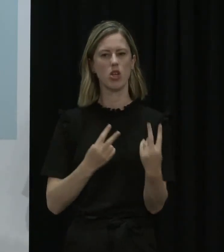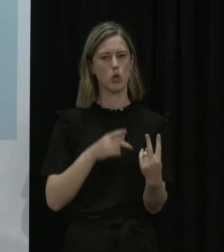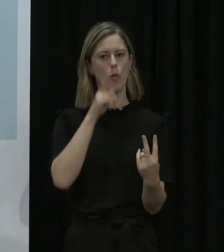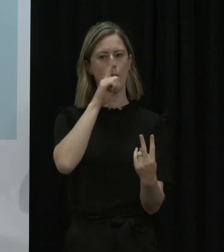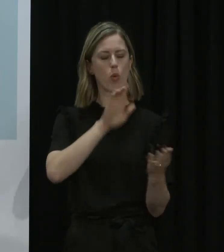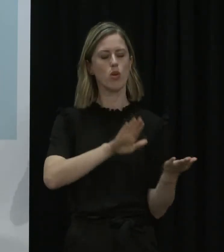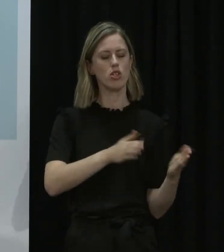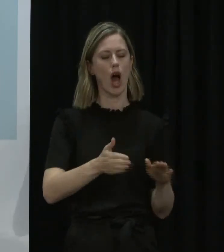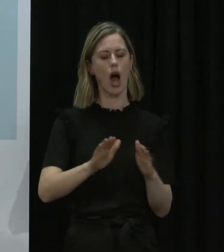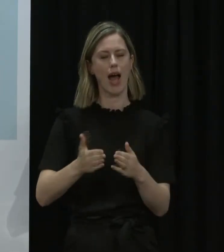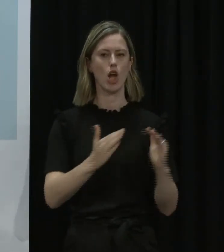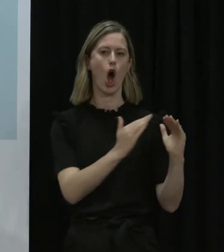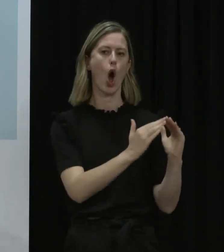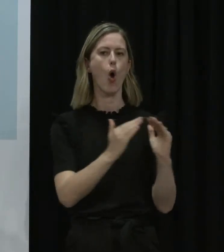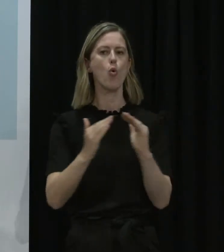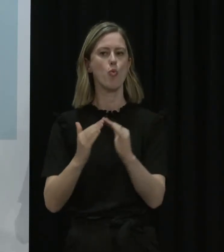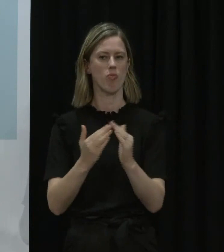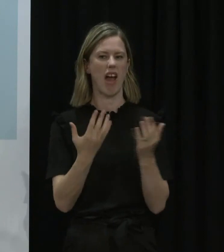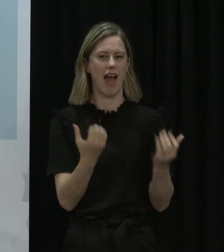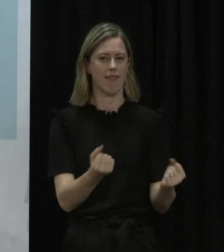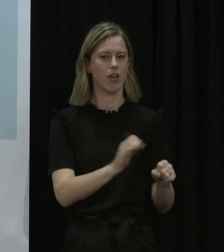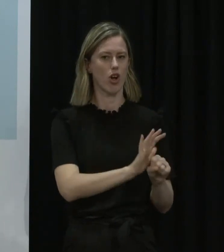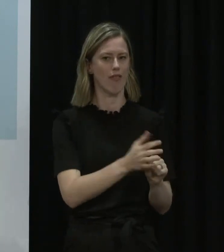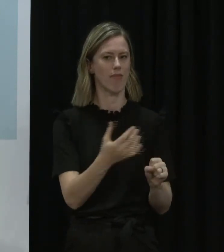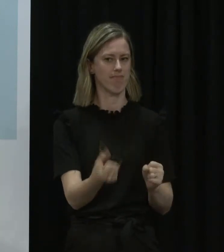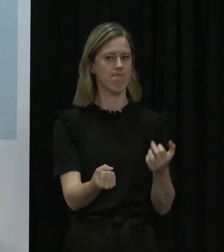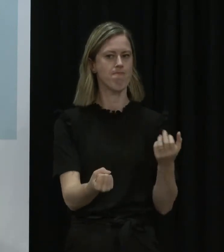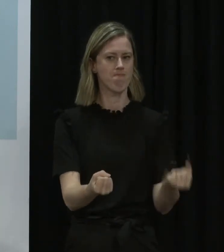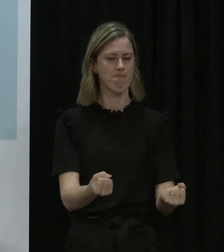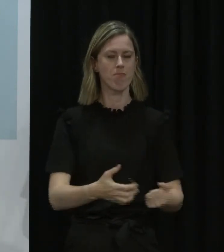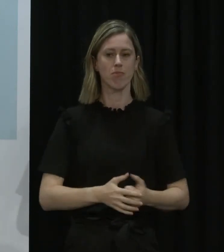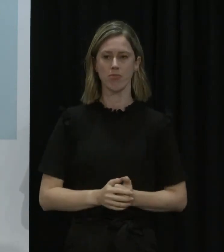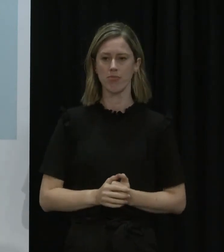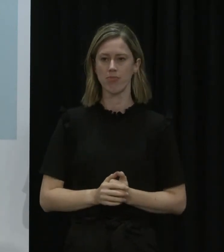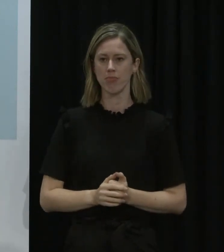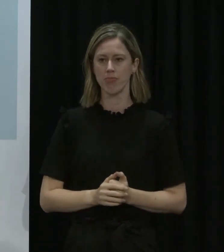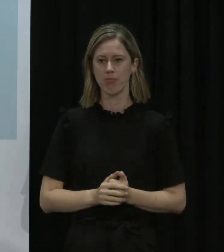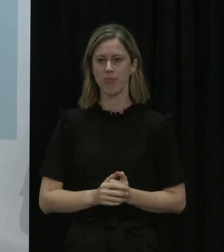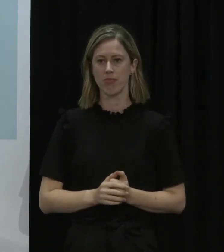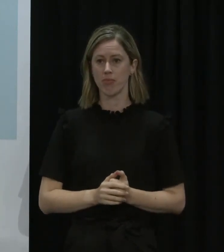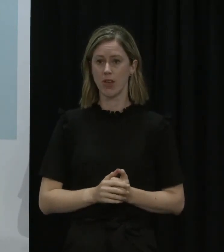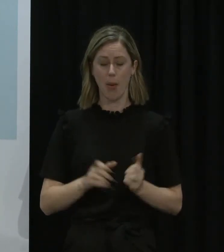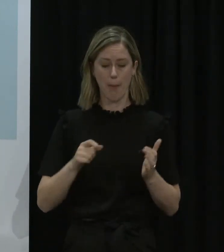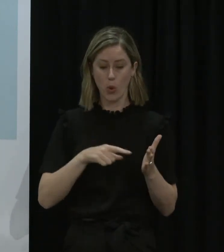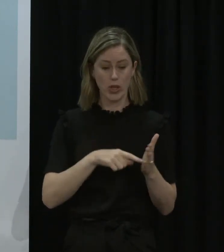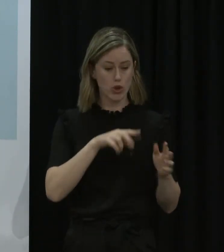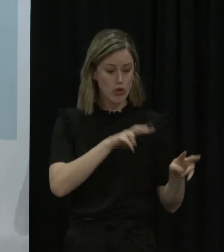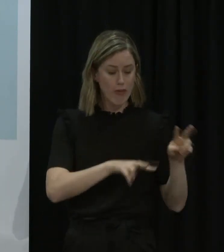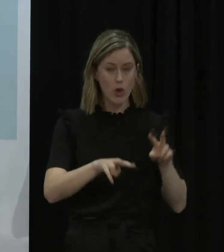to improve. The reason the review was done was because there had been these two deaths